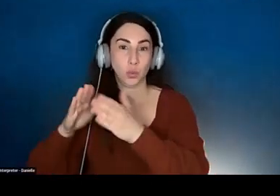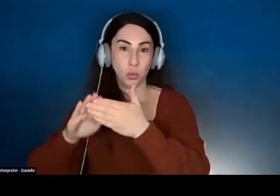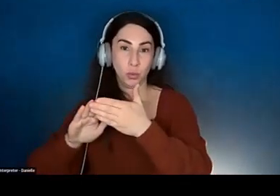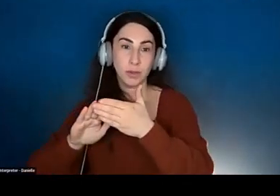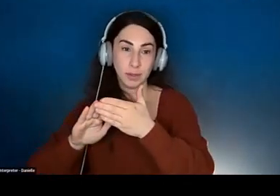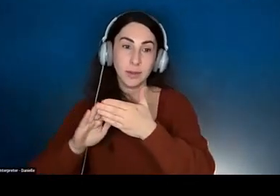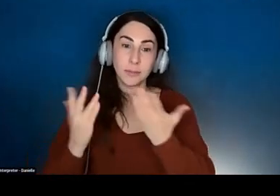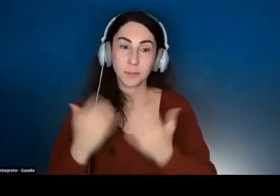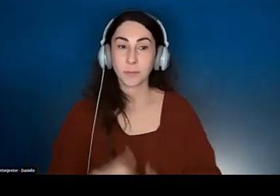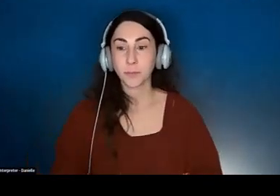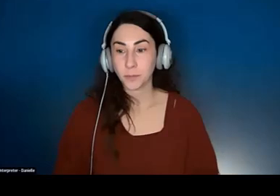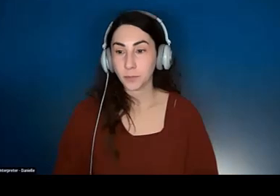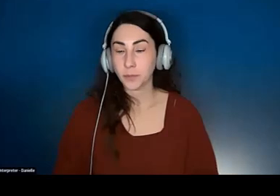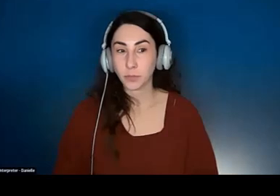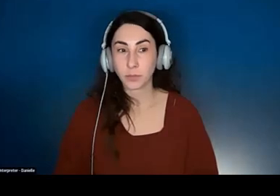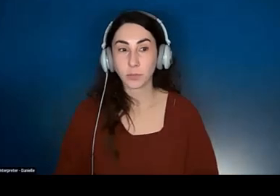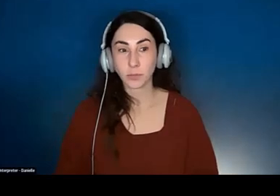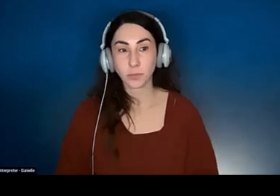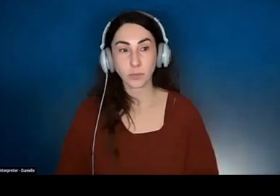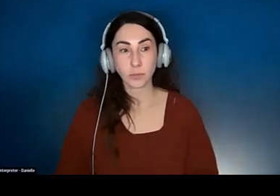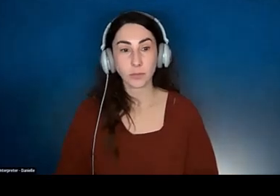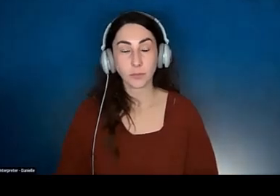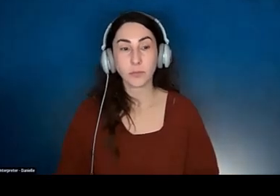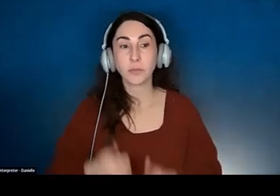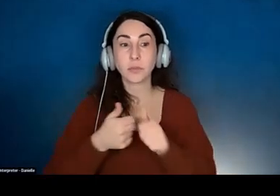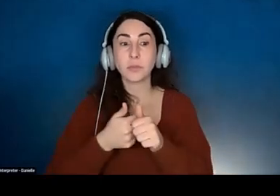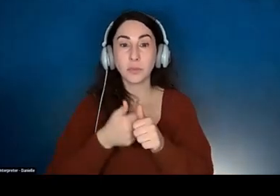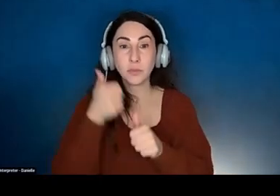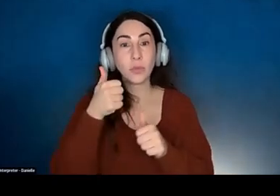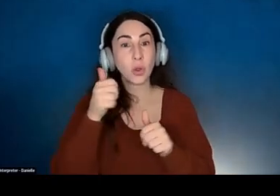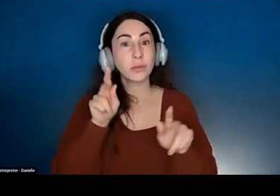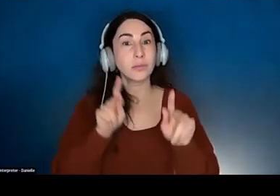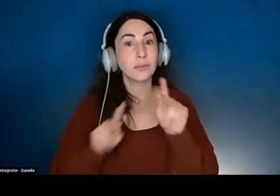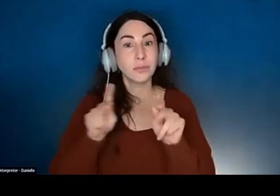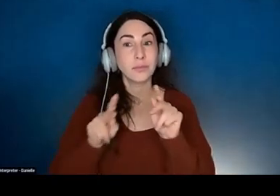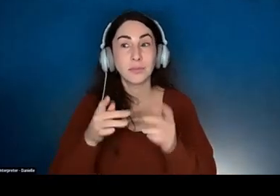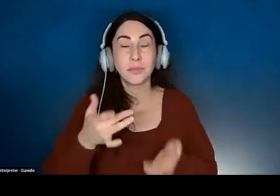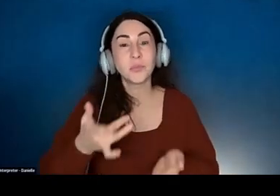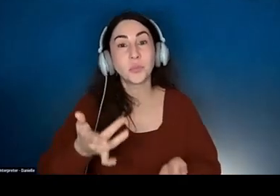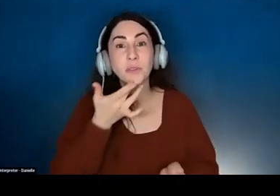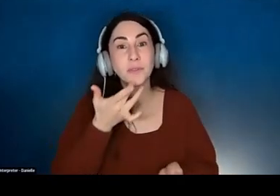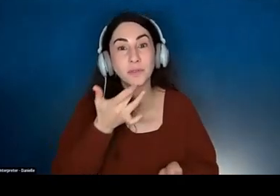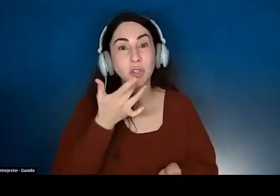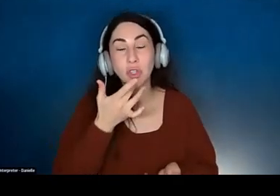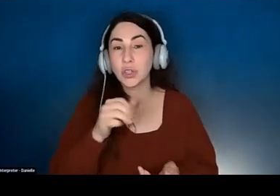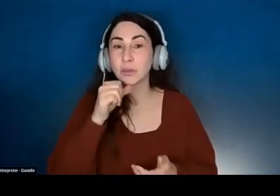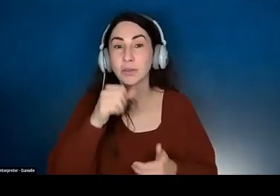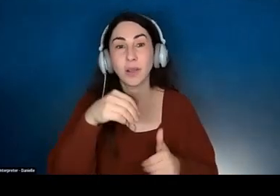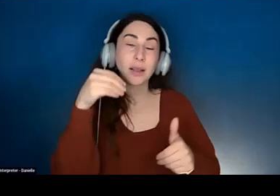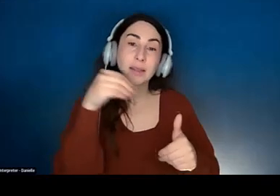most individuals really prefer to receive services outside of a nursing facility setting.